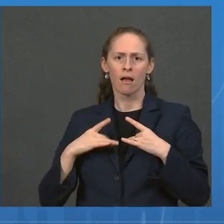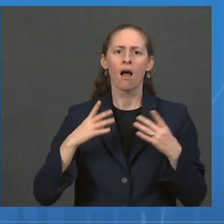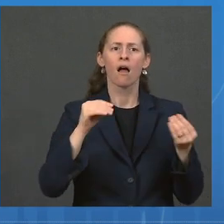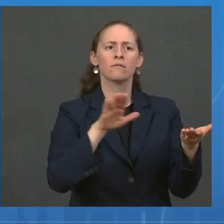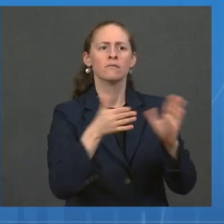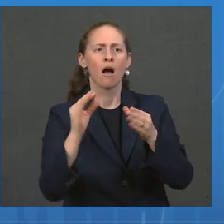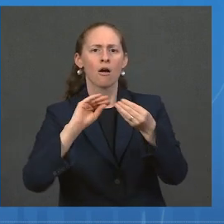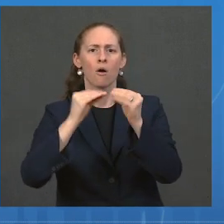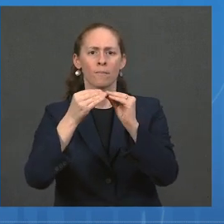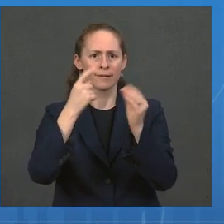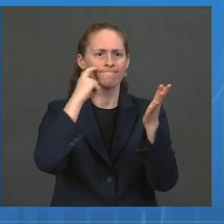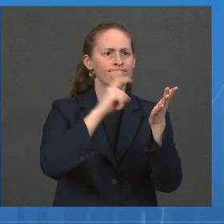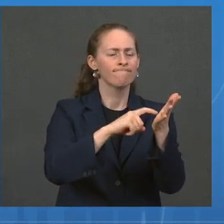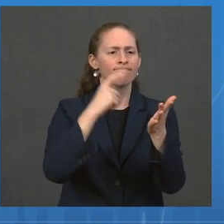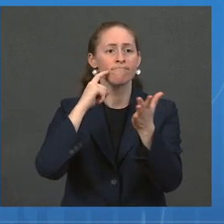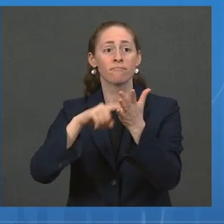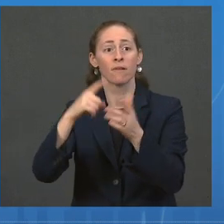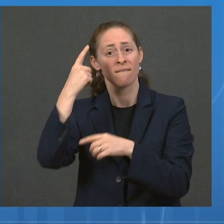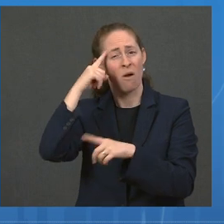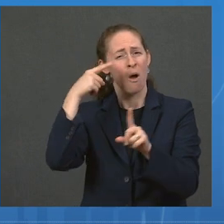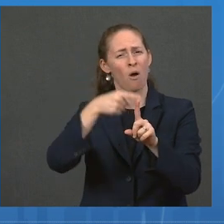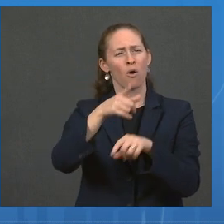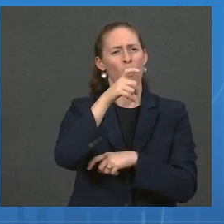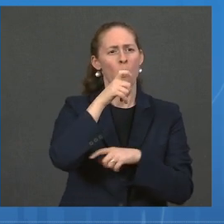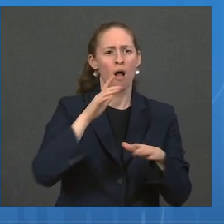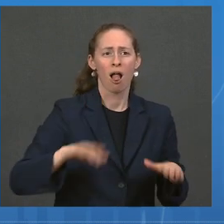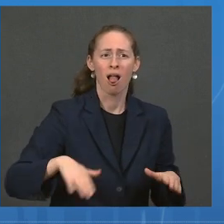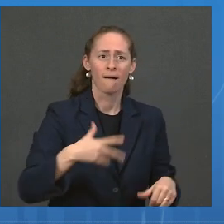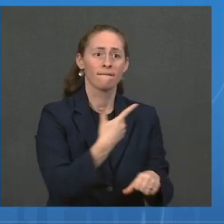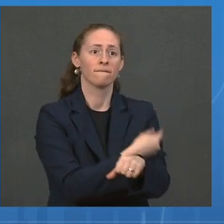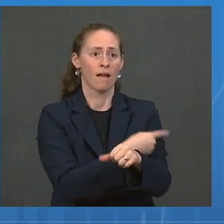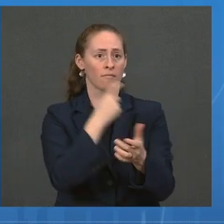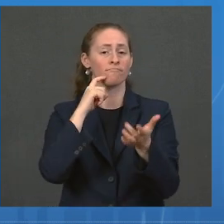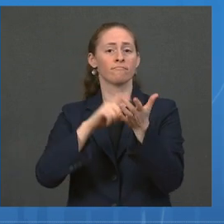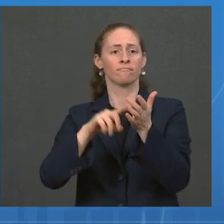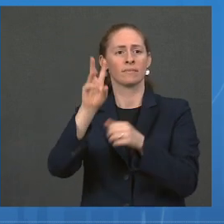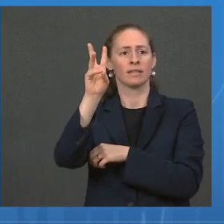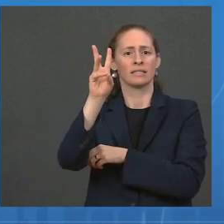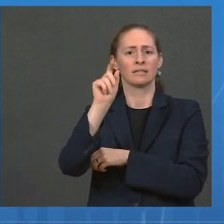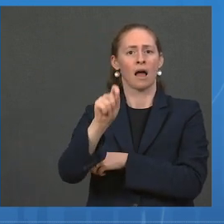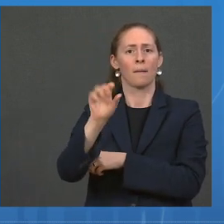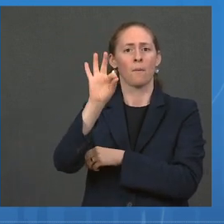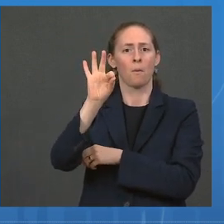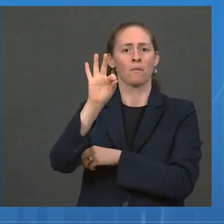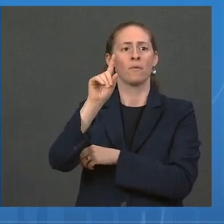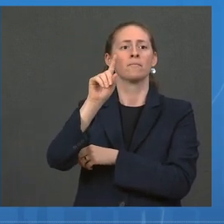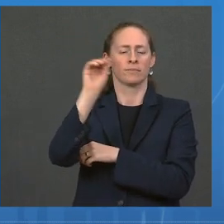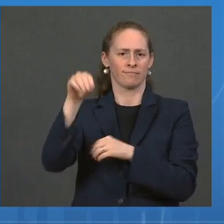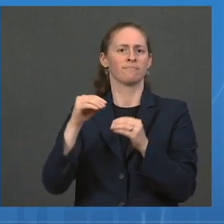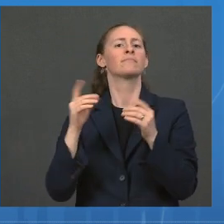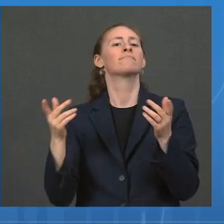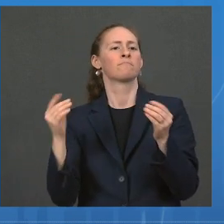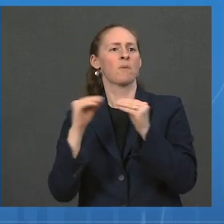Unvaccinated people had 6.1 times greater risk of testing positive for COVID-19, shown on the left,